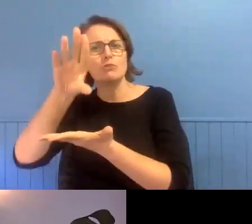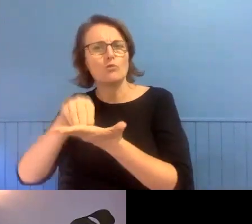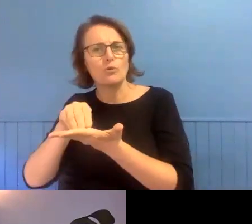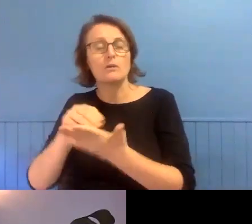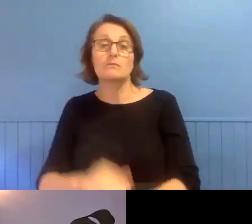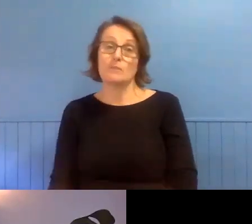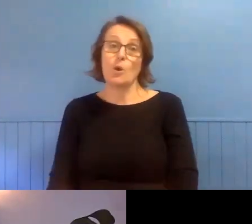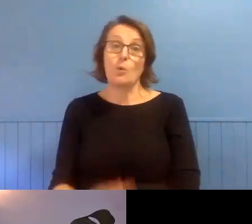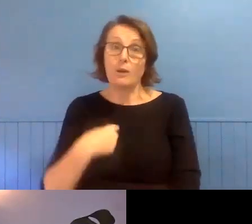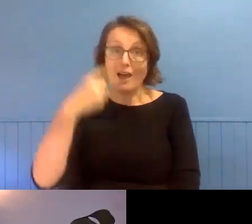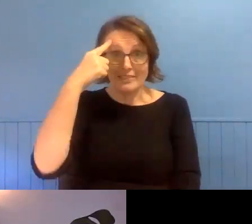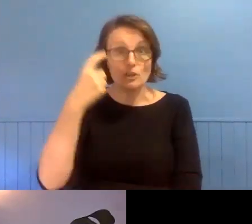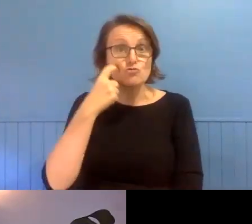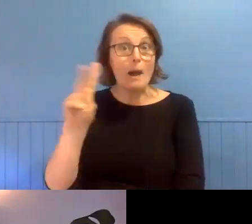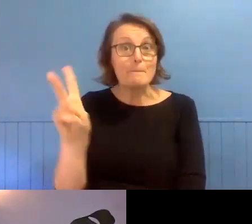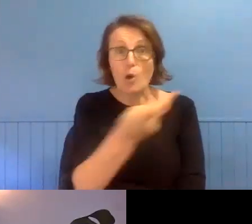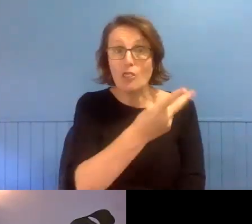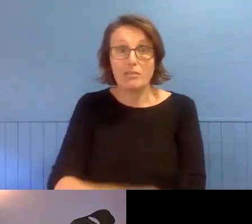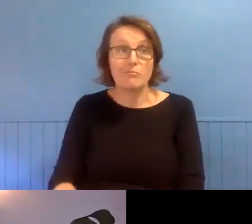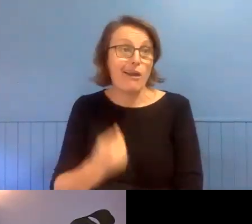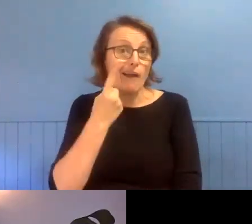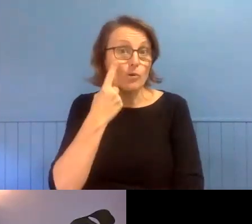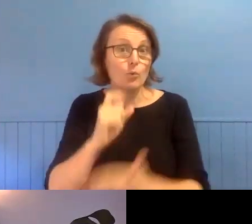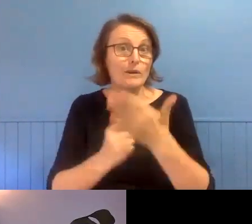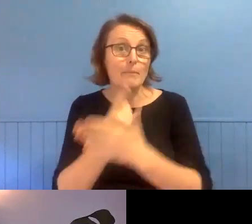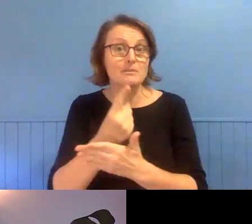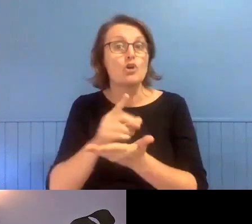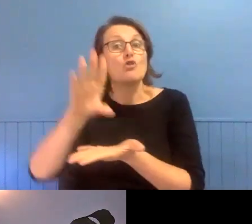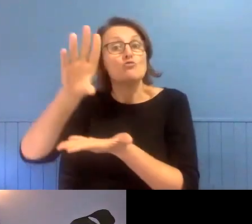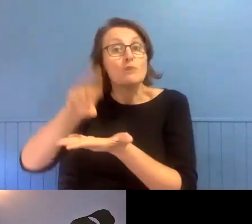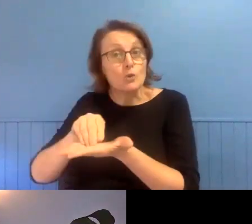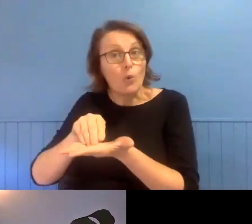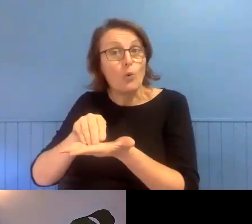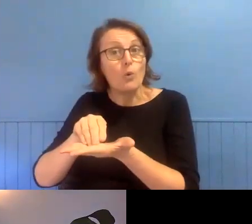I'd say both. Recorded, it means there's more creative